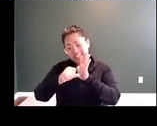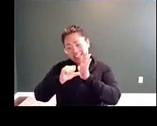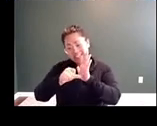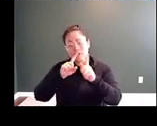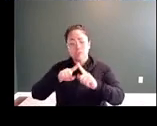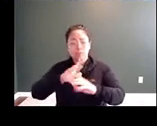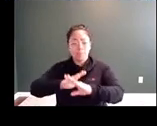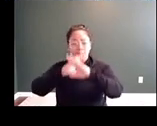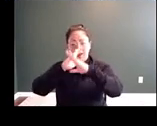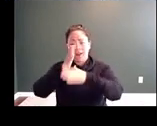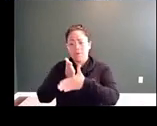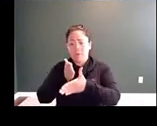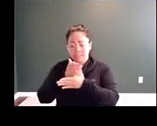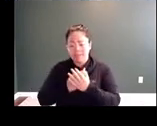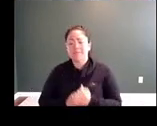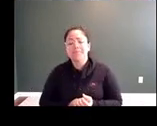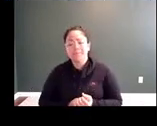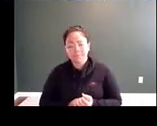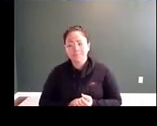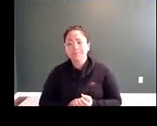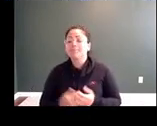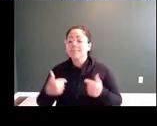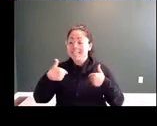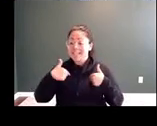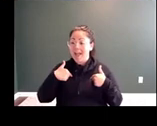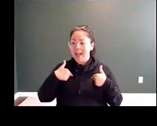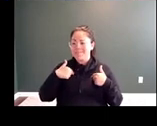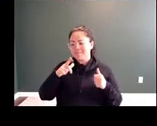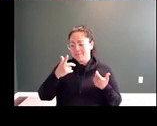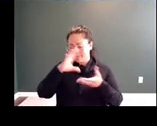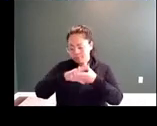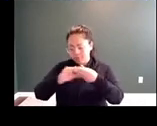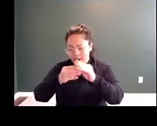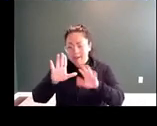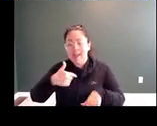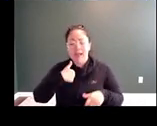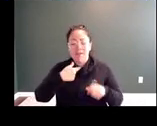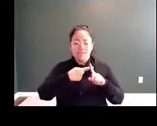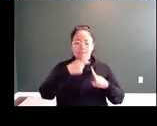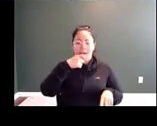And I'll tell you a story. So I'm originally from Philadelphia. My wife is from Indiana.